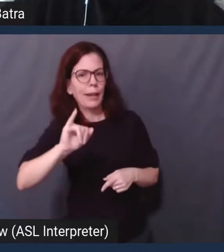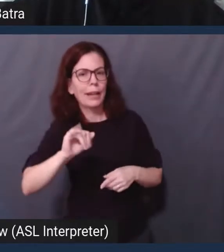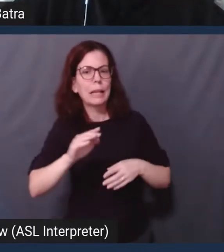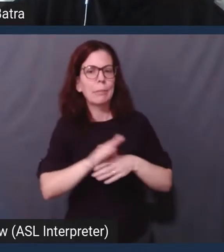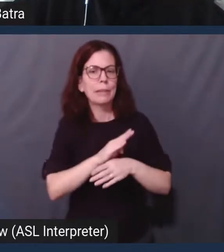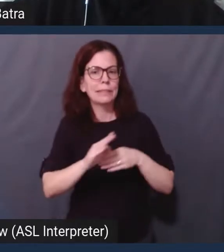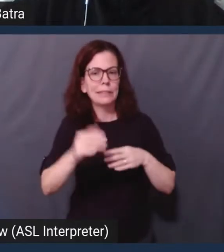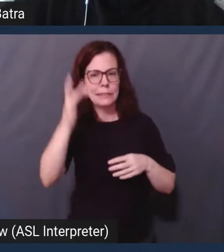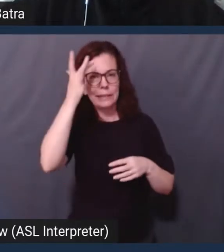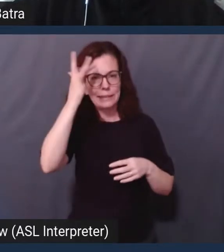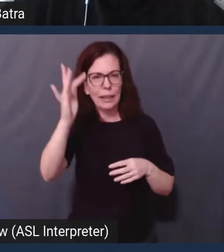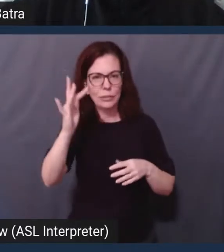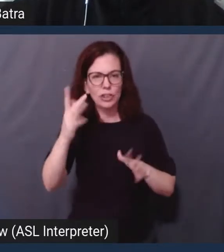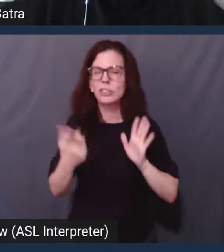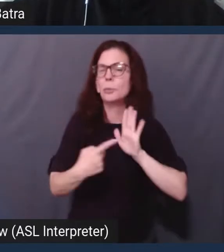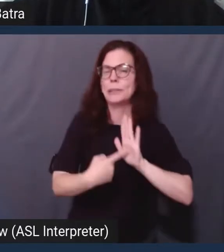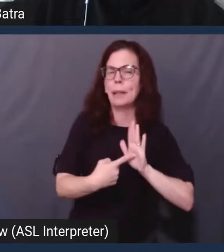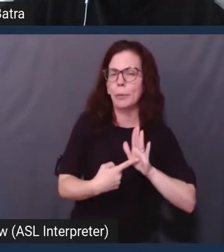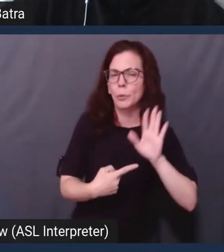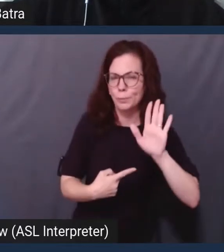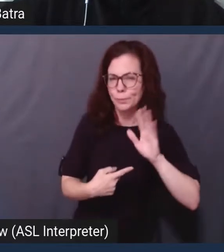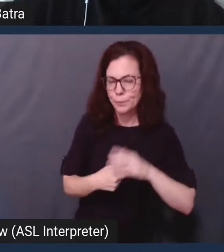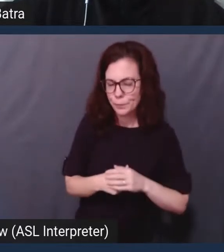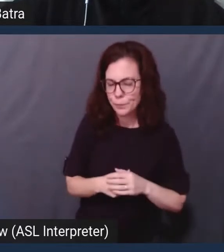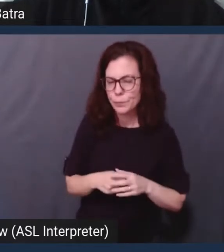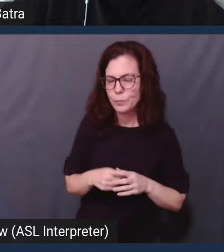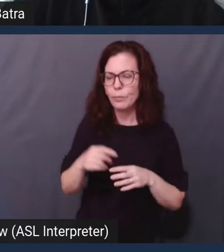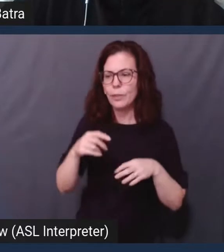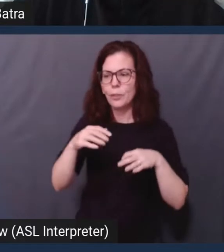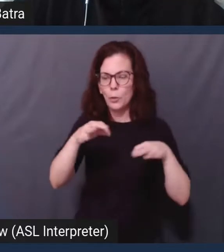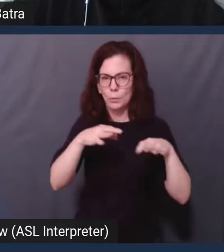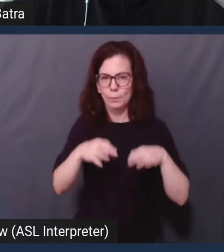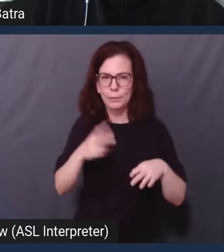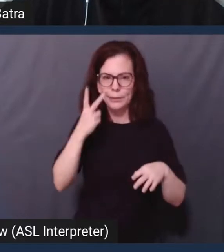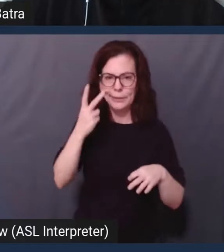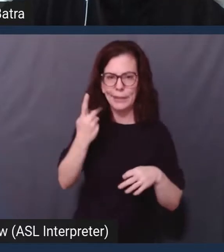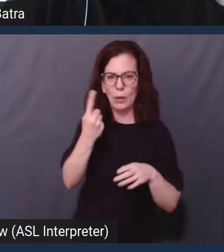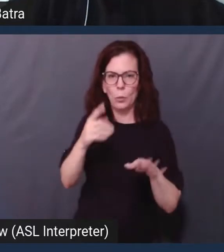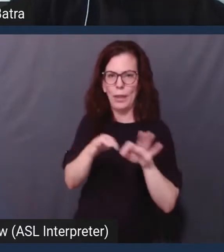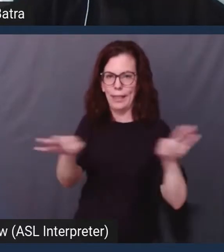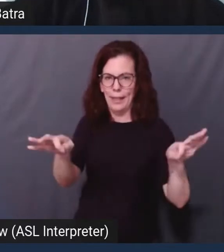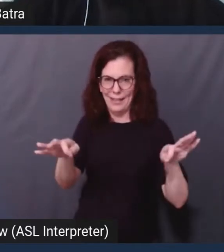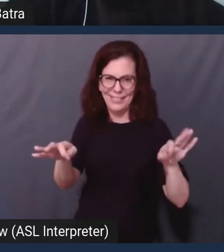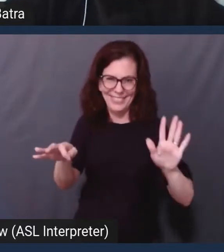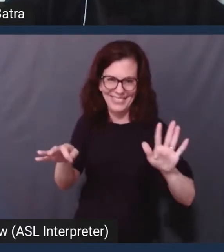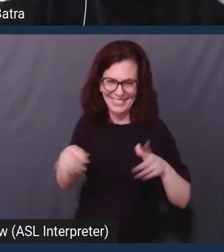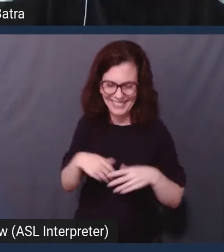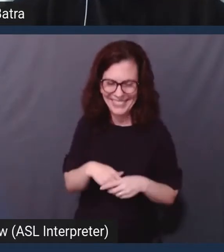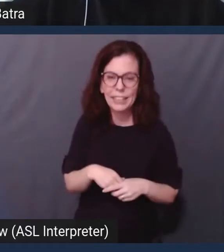but let me take an example to decipher with just one line that I said. So on